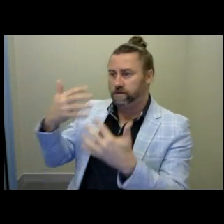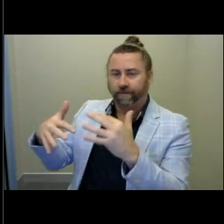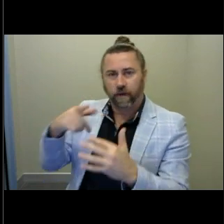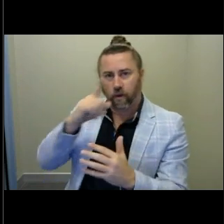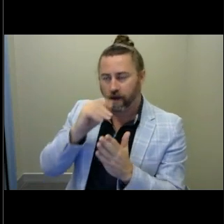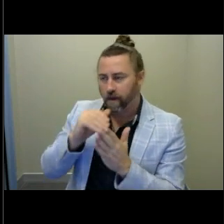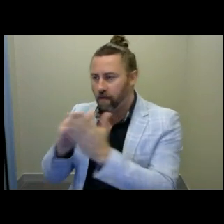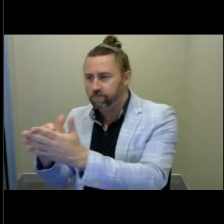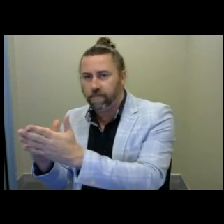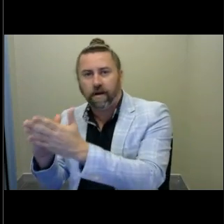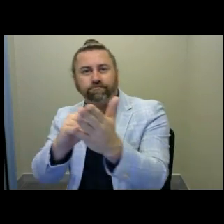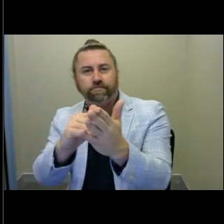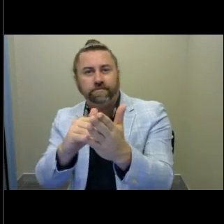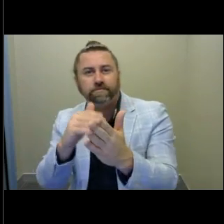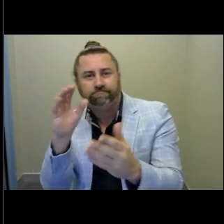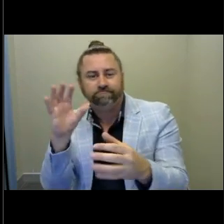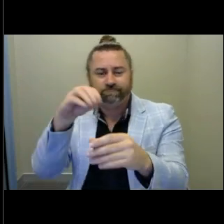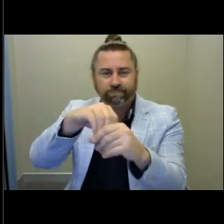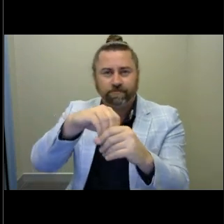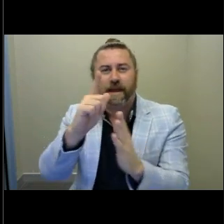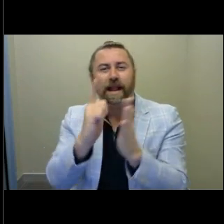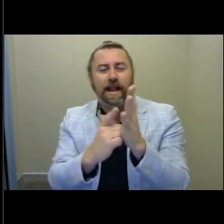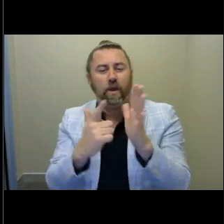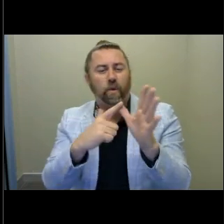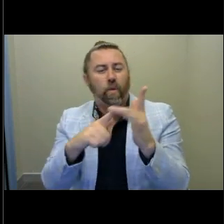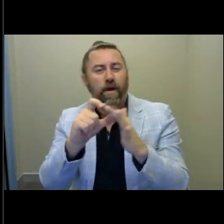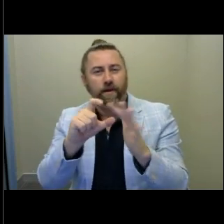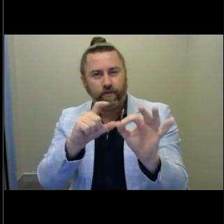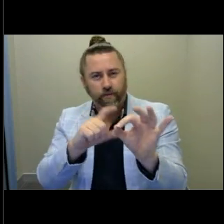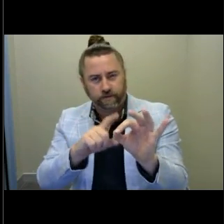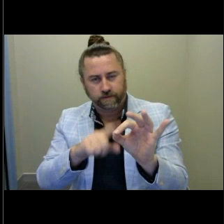I will be going through some common terms.